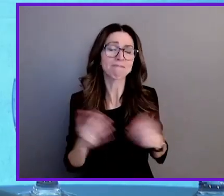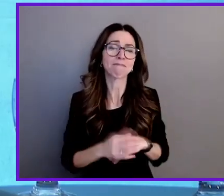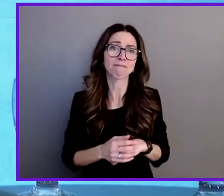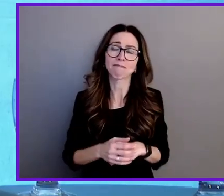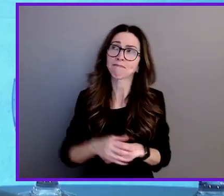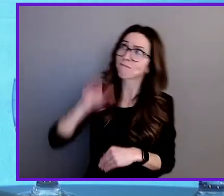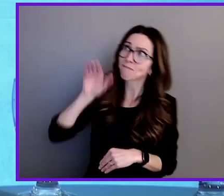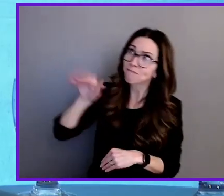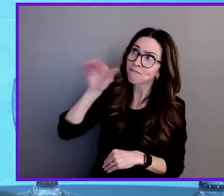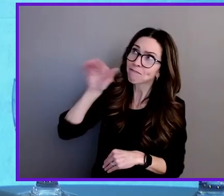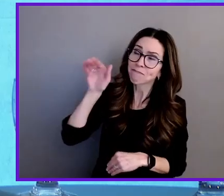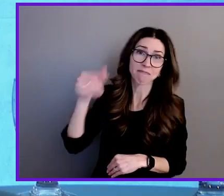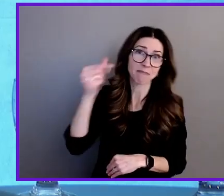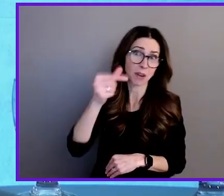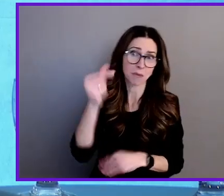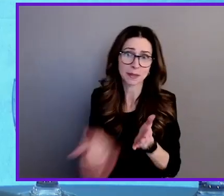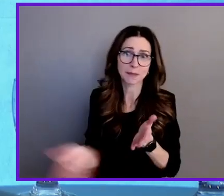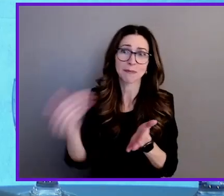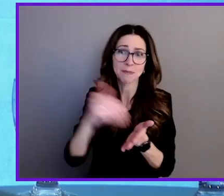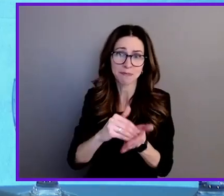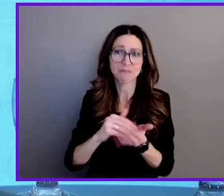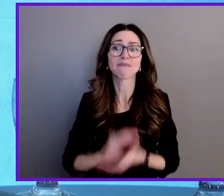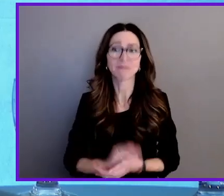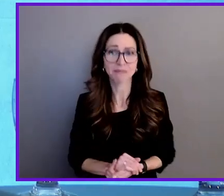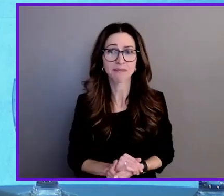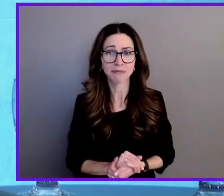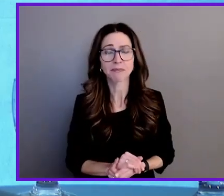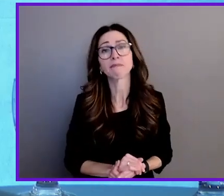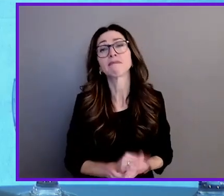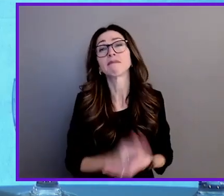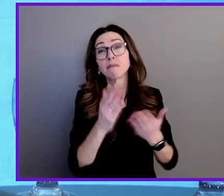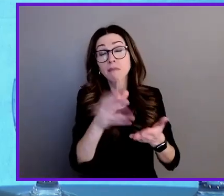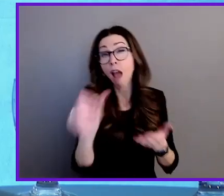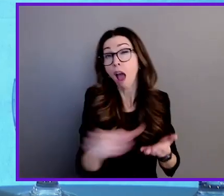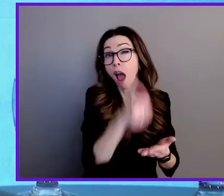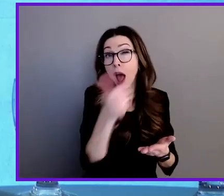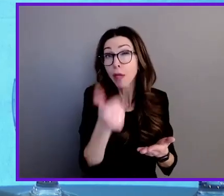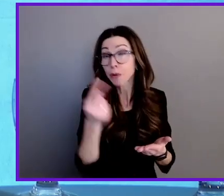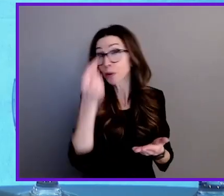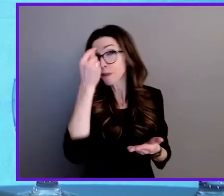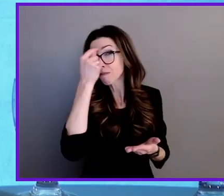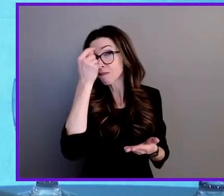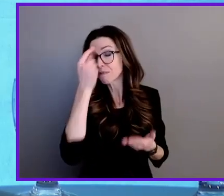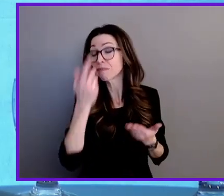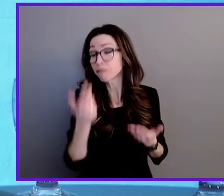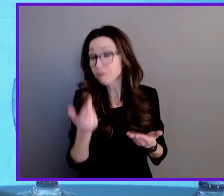But I think what is also very important right now is for the Canada Council